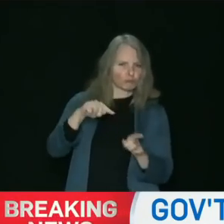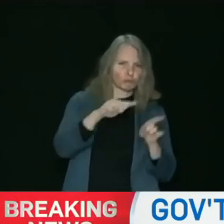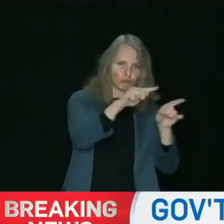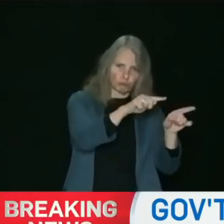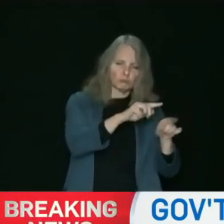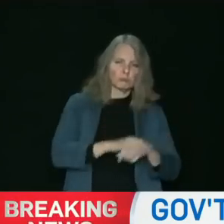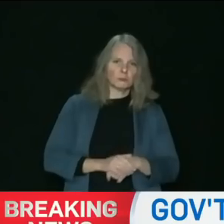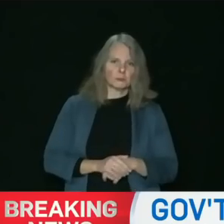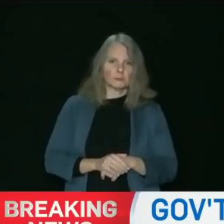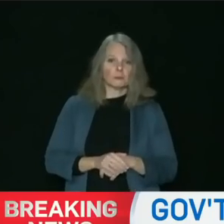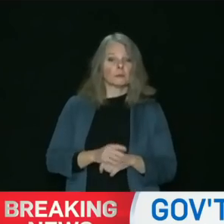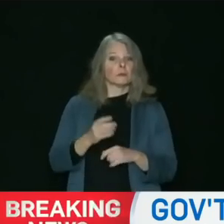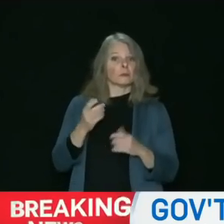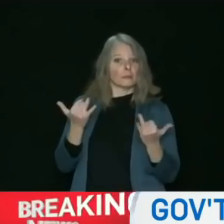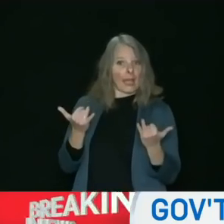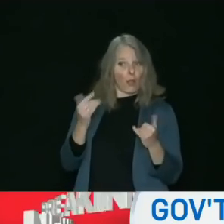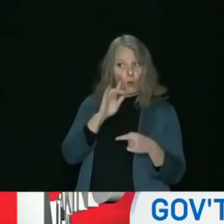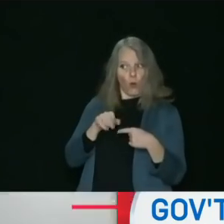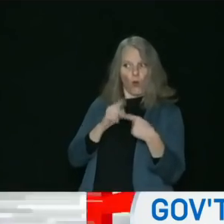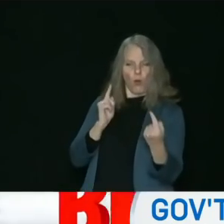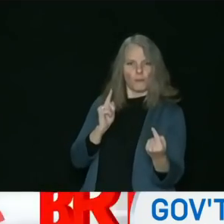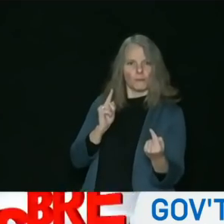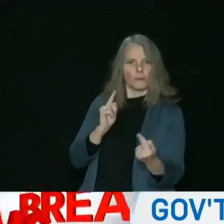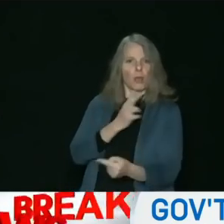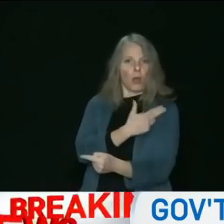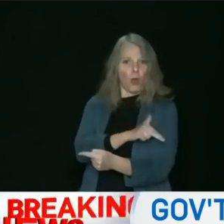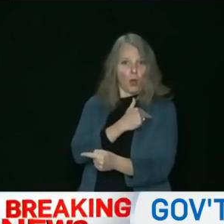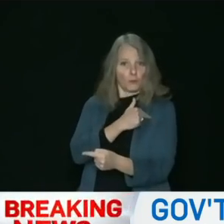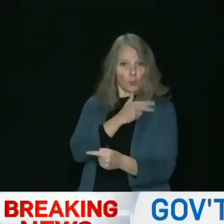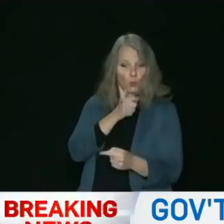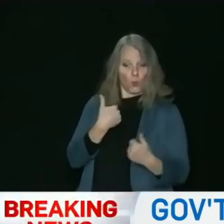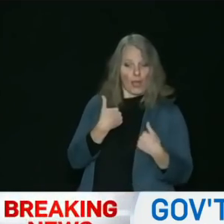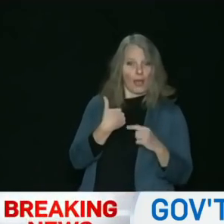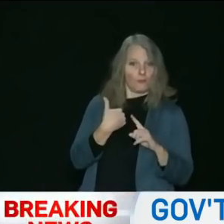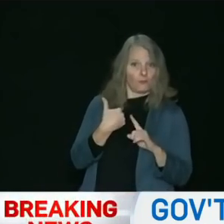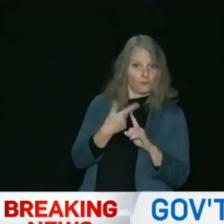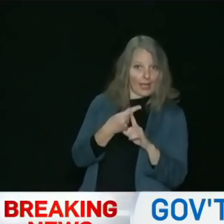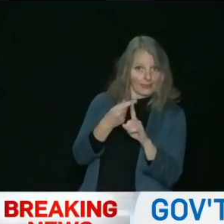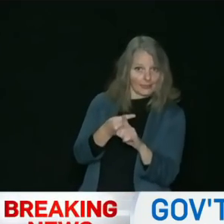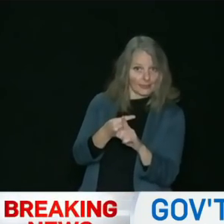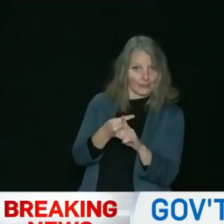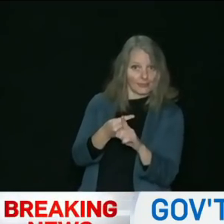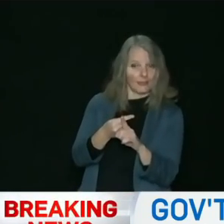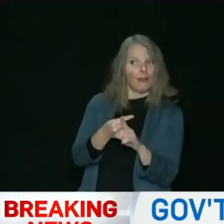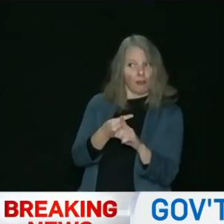INCREASE OR LOWERING OF THE